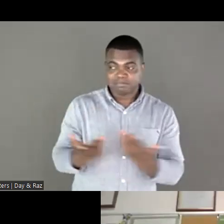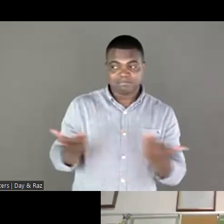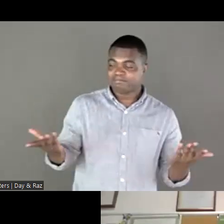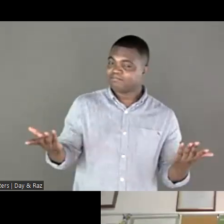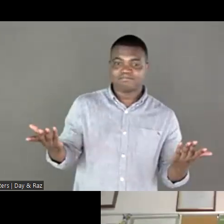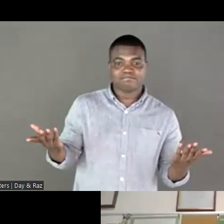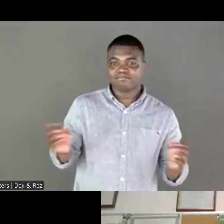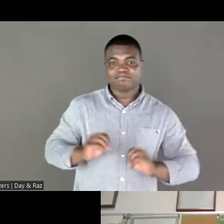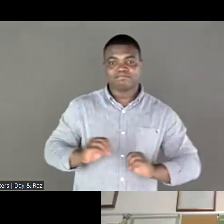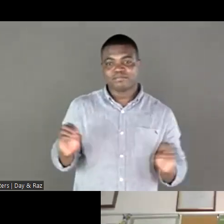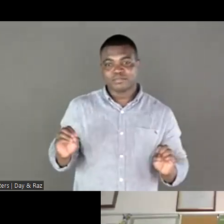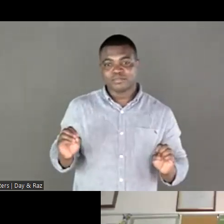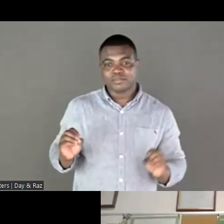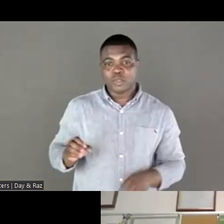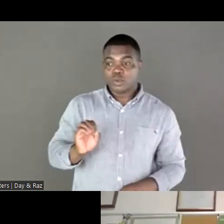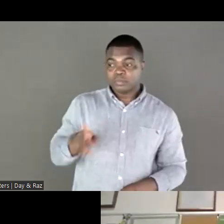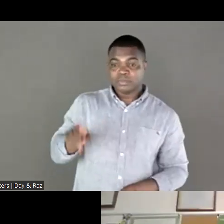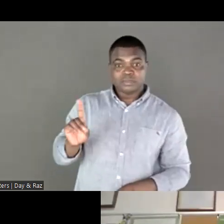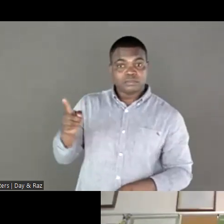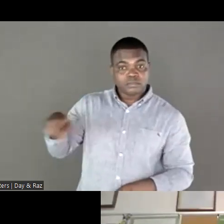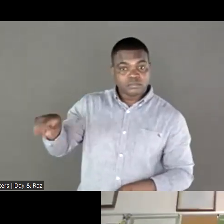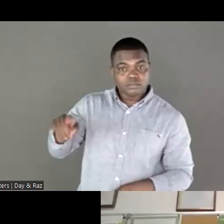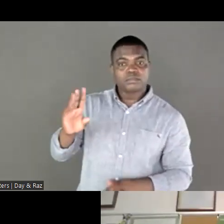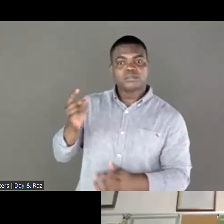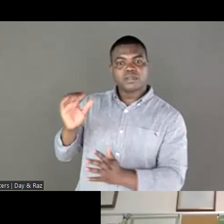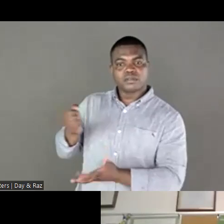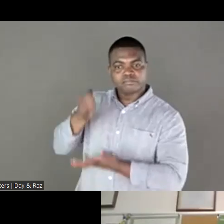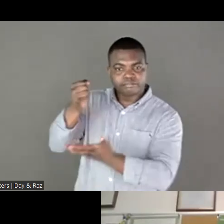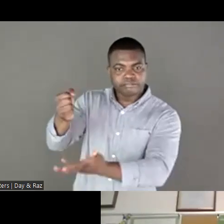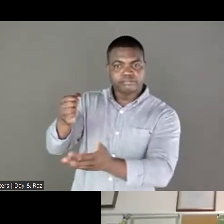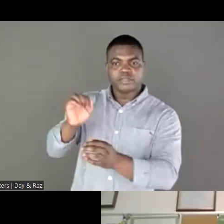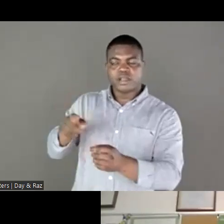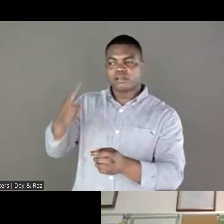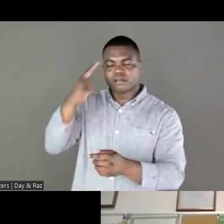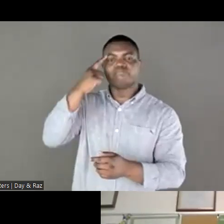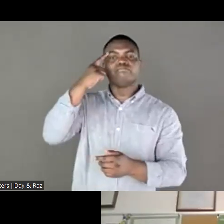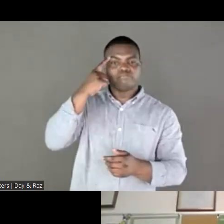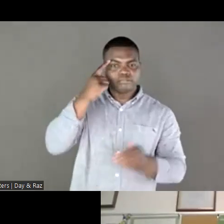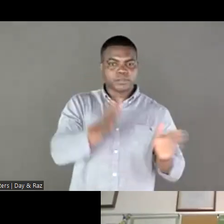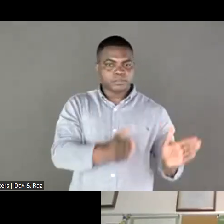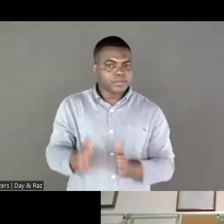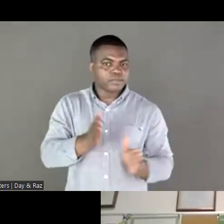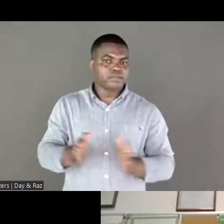is institutional support for insulet institutional capacities for people with disabilities,